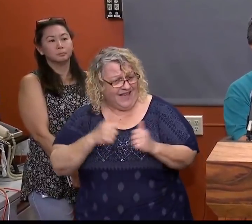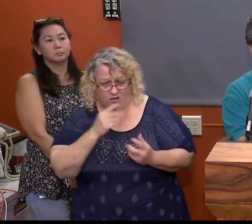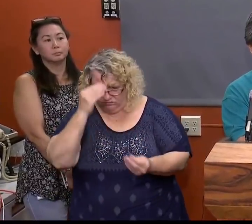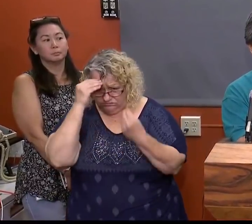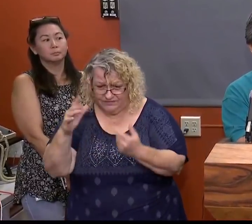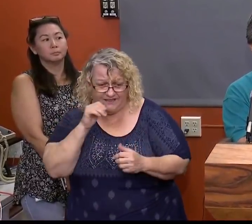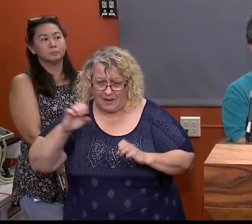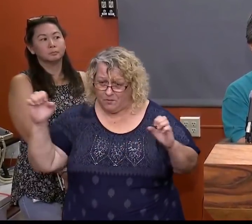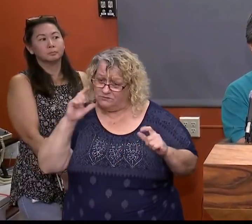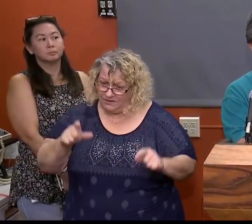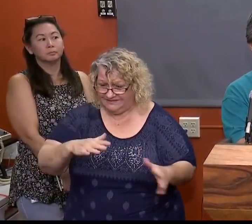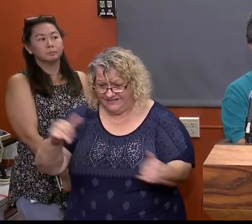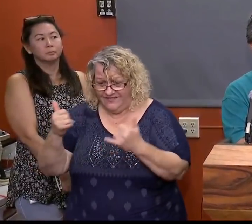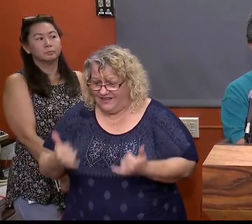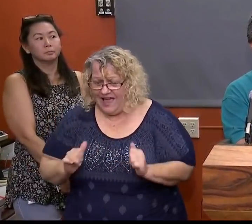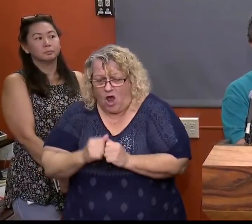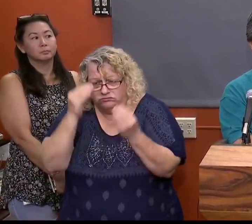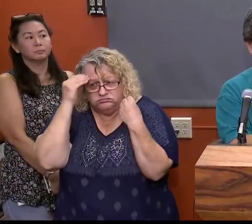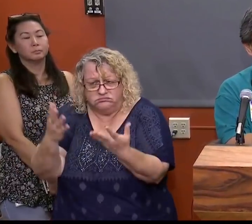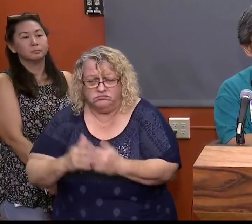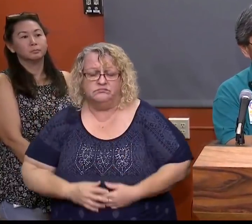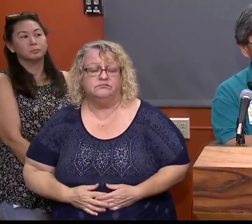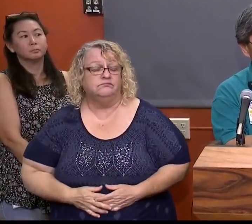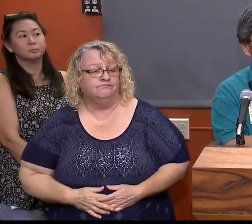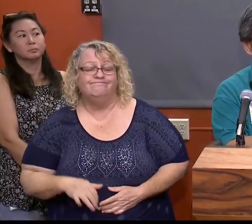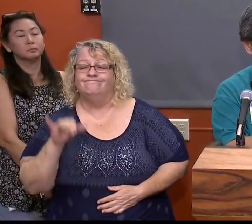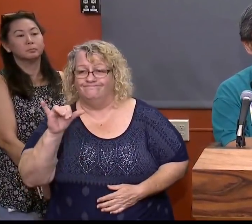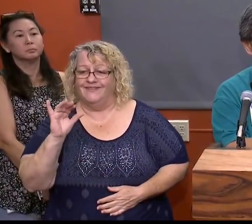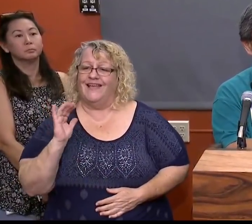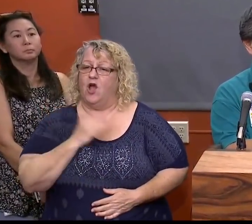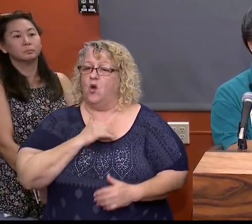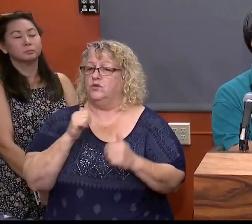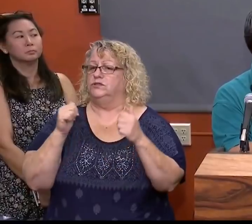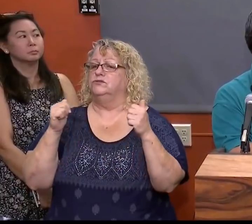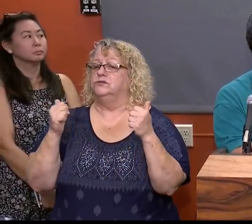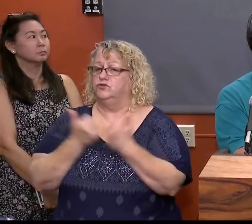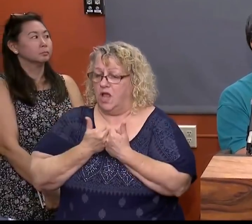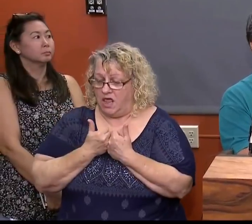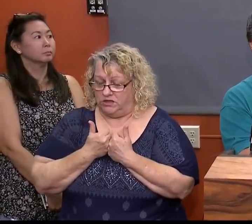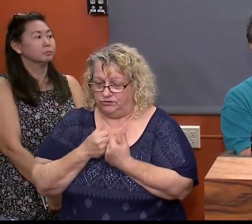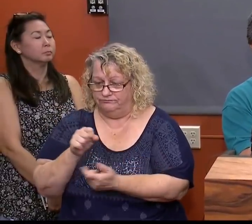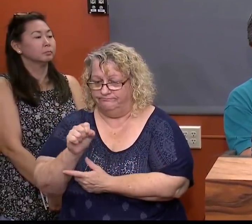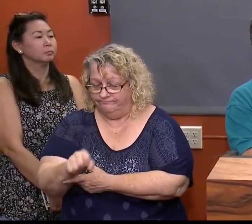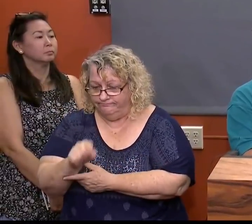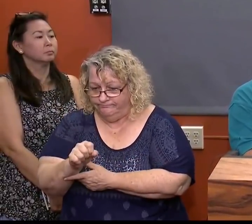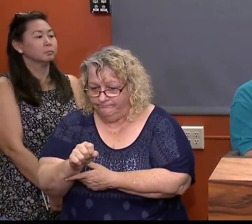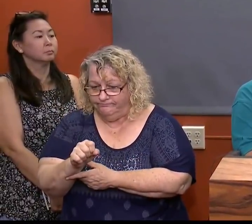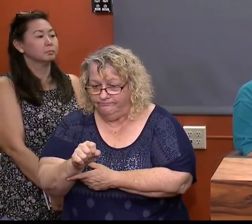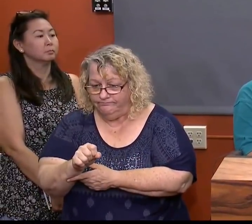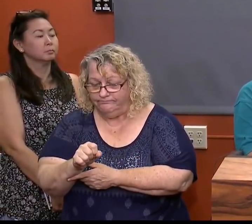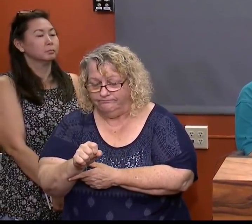ERNIE, HOW WOULD 10,000 RESIDENTS BE NOTIFIED IF THERE WAS EVACUATION?